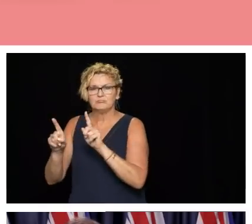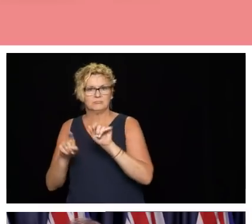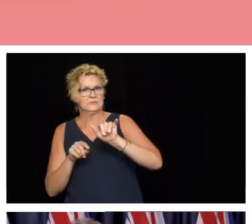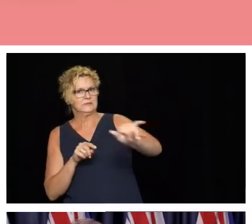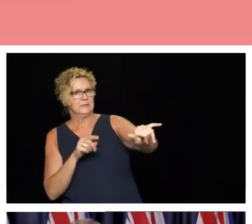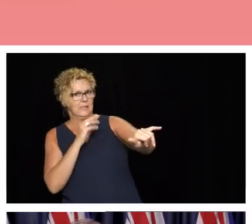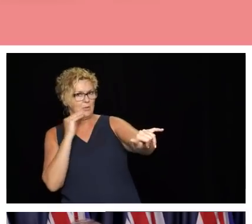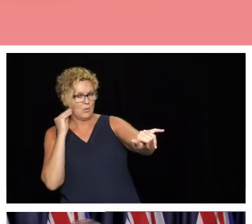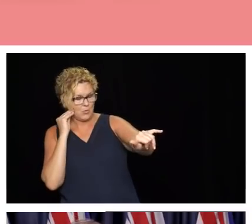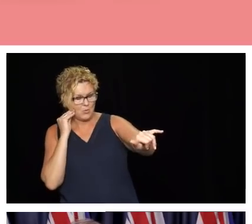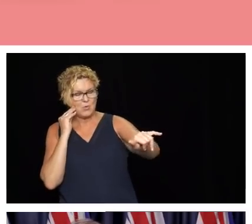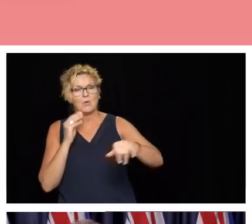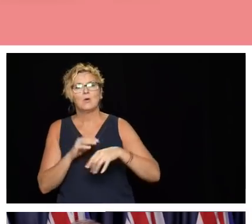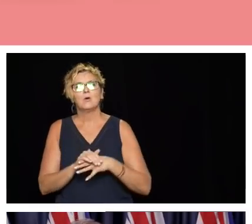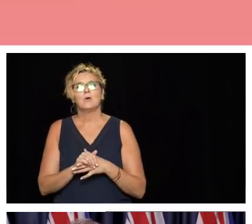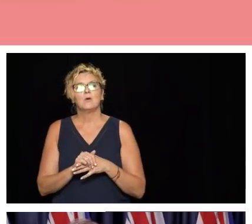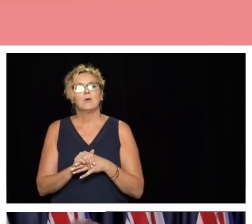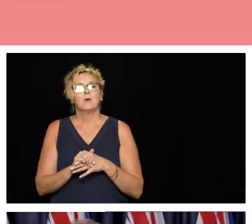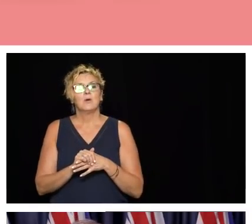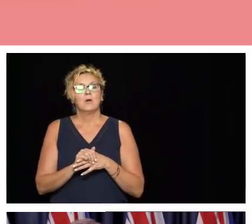other jurisdictions around the world